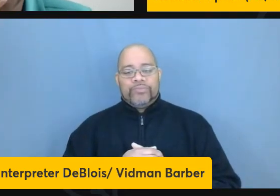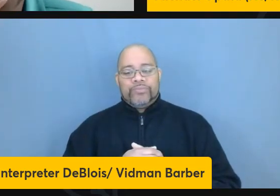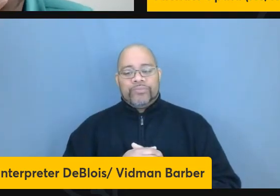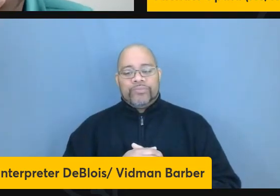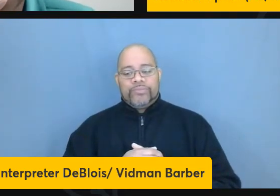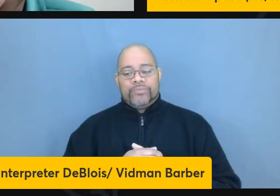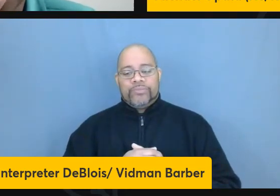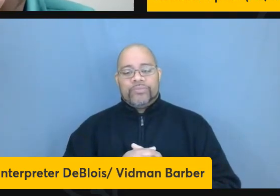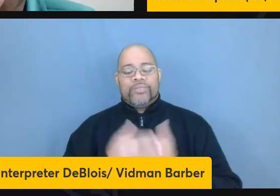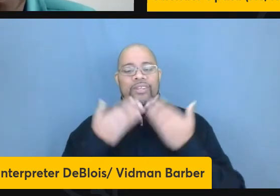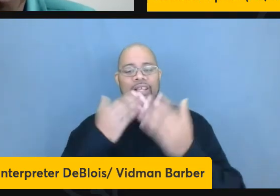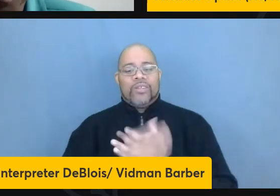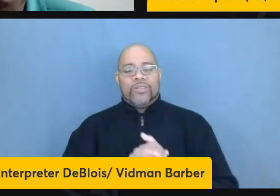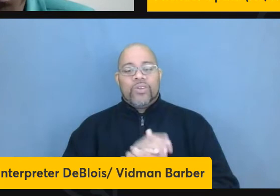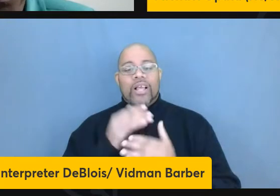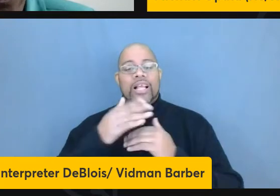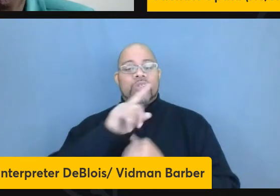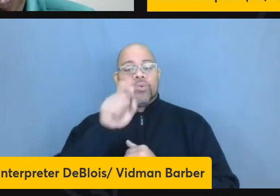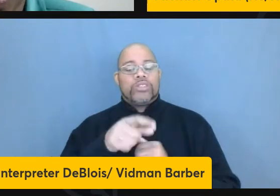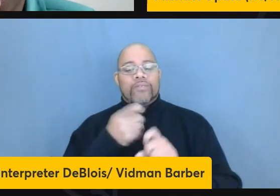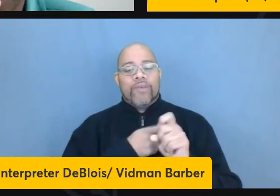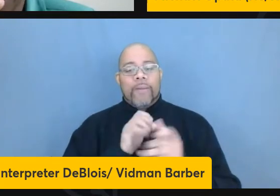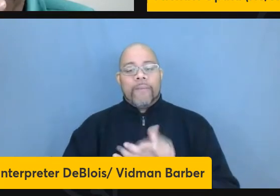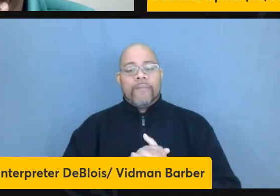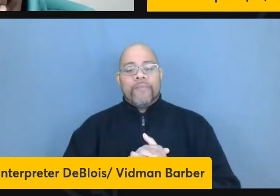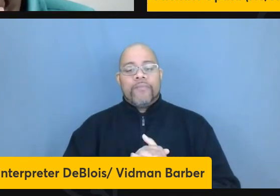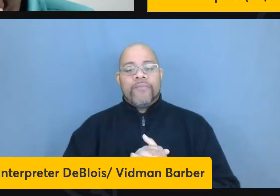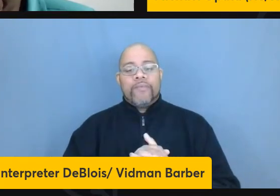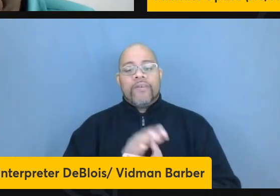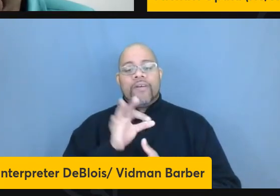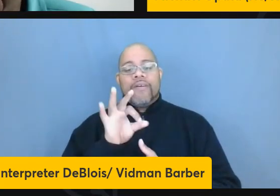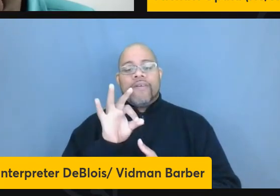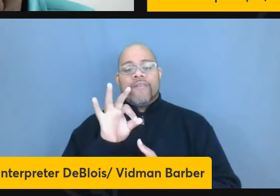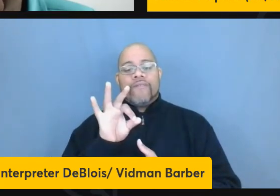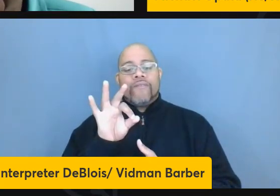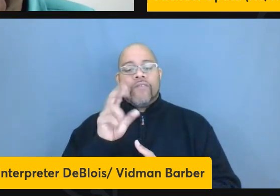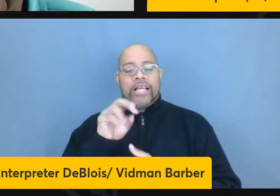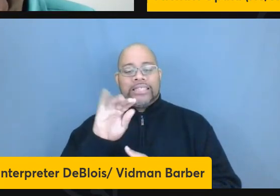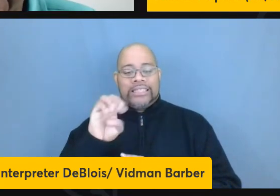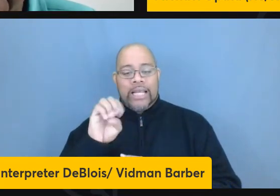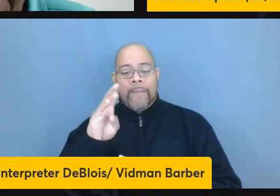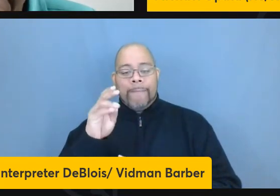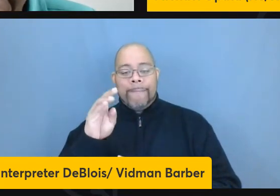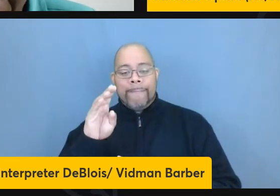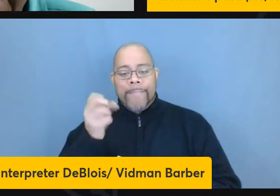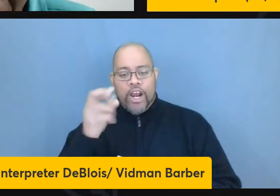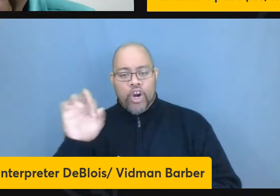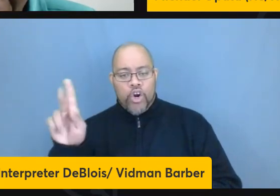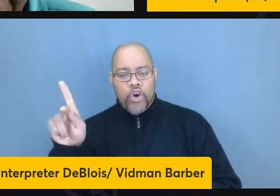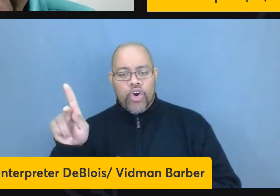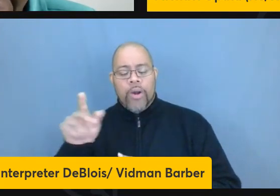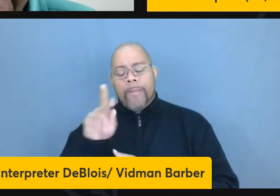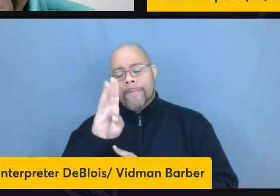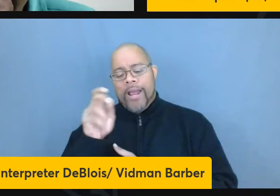Dr. Michael Opata: Thank you. So the next question comes from Francine Becker. She's asking if there are any opportunities for